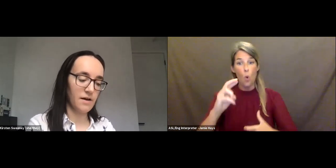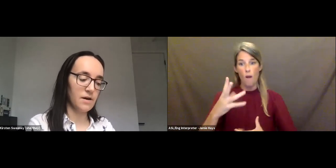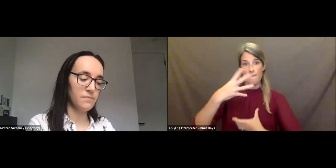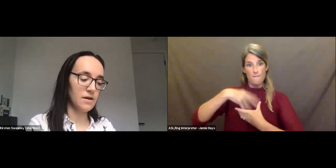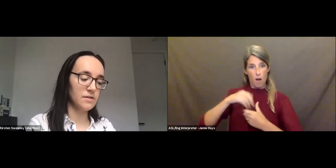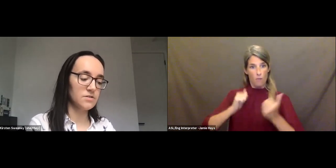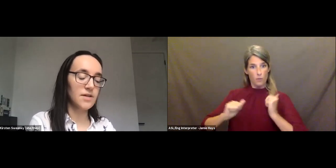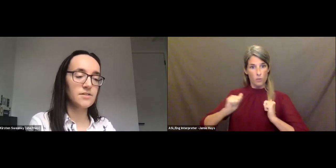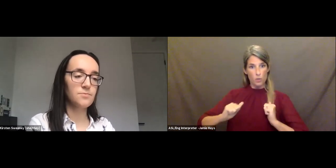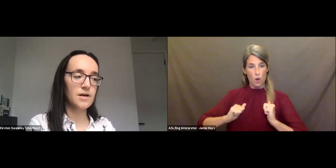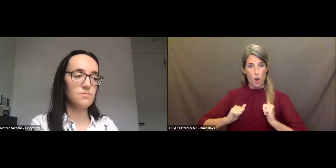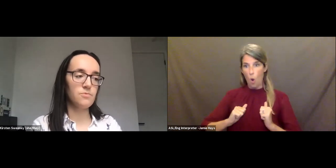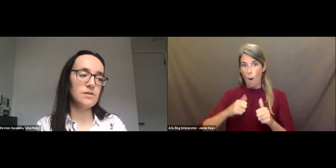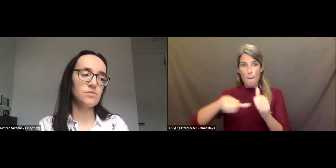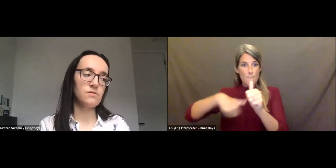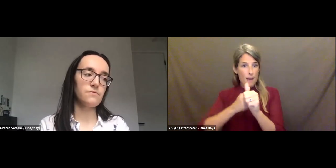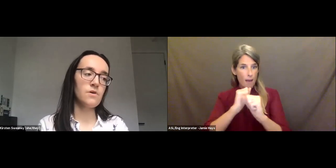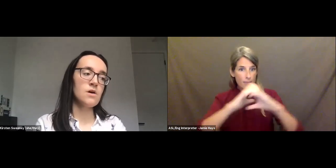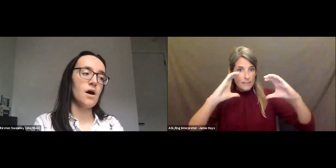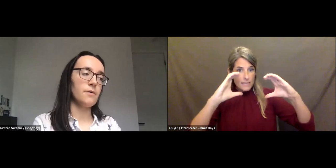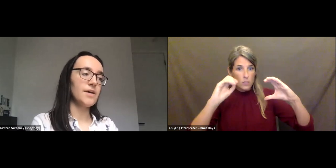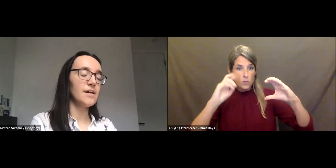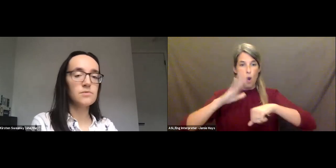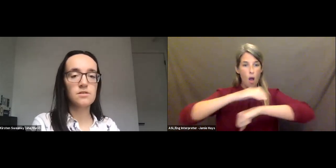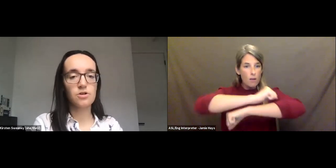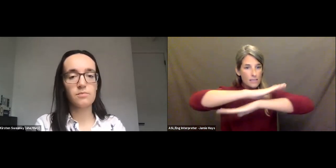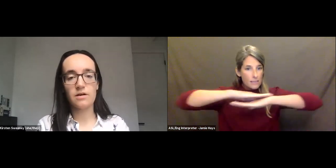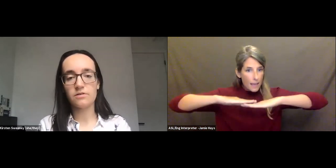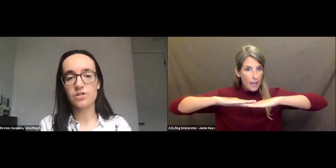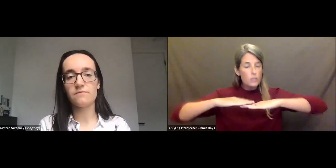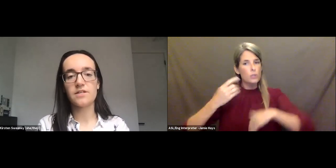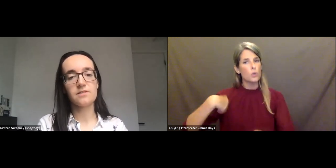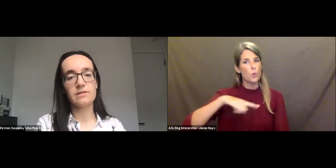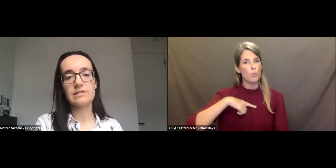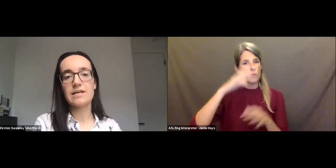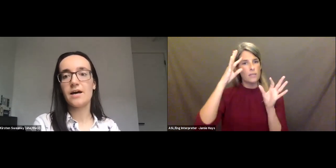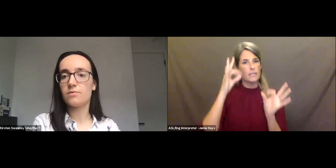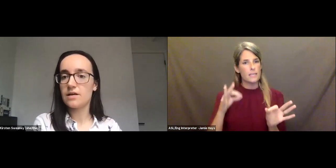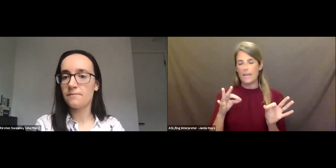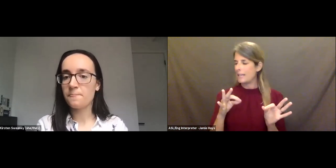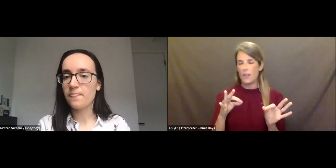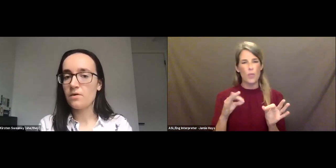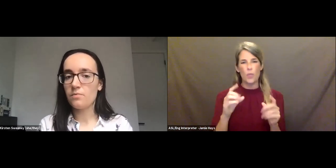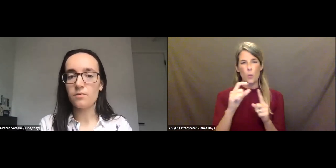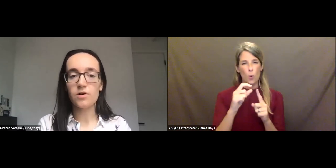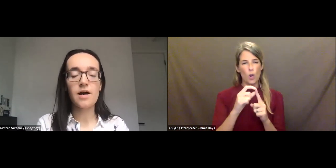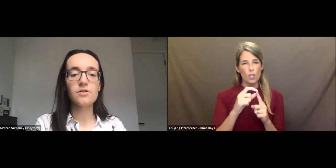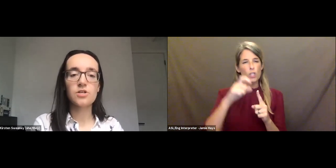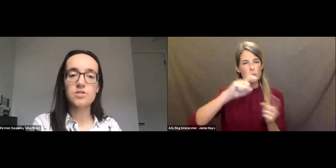that might be. And so that's where we sort of came to the terminology of disability equity, where we're not just